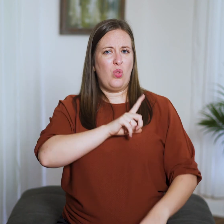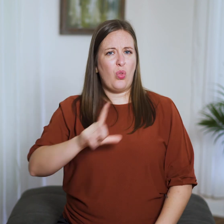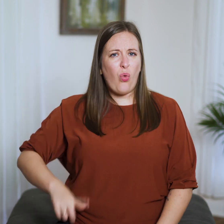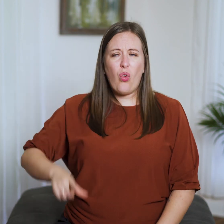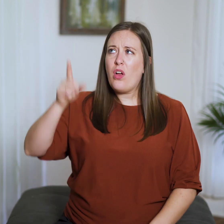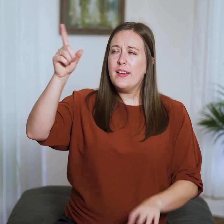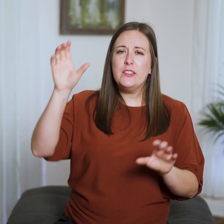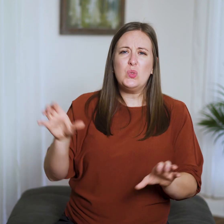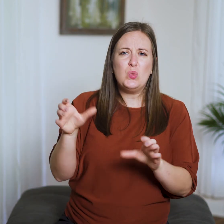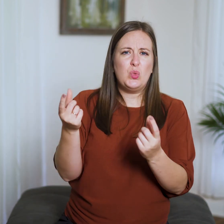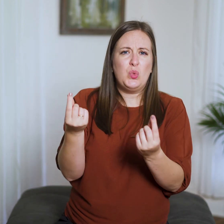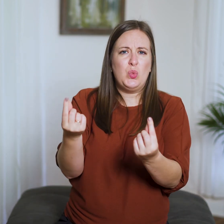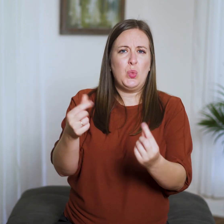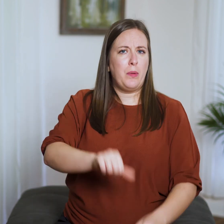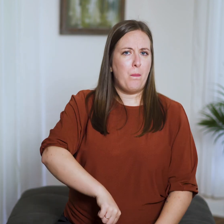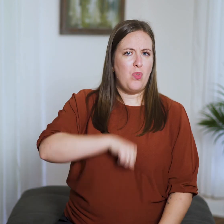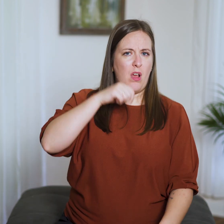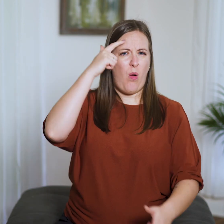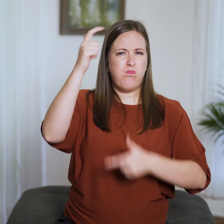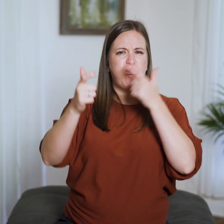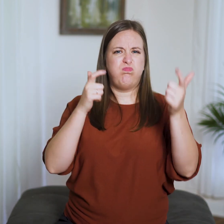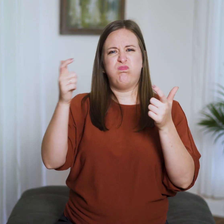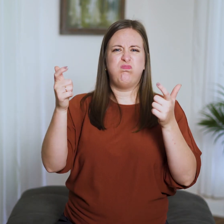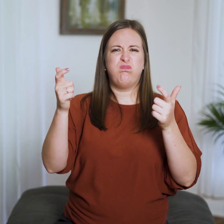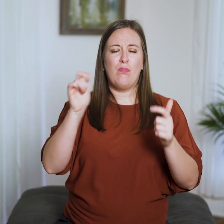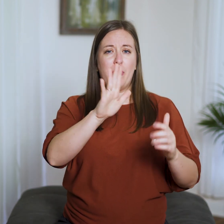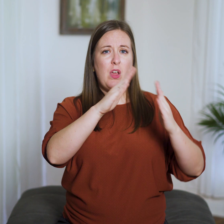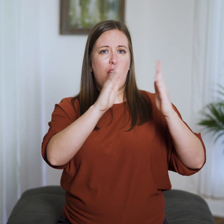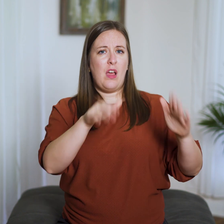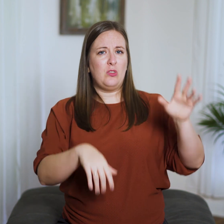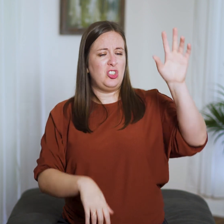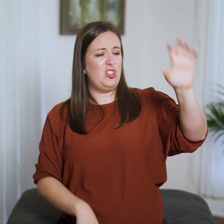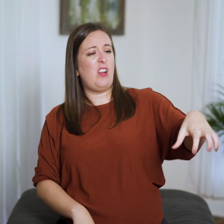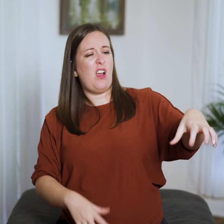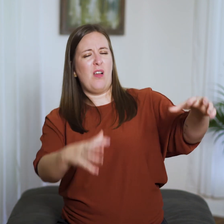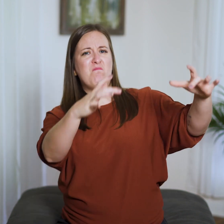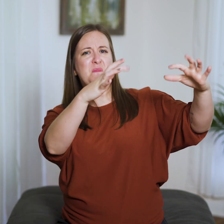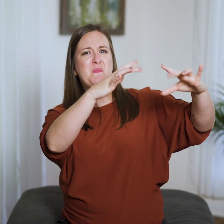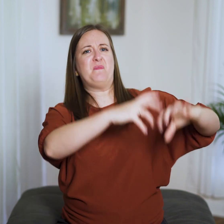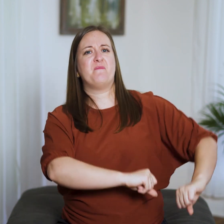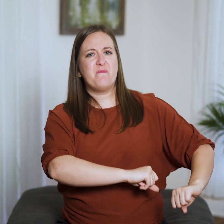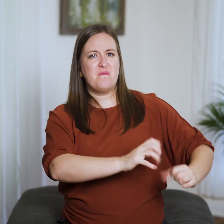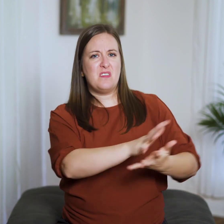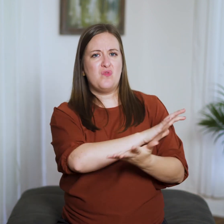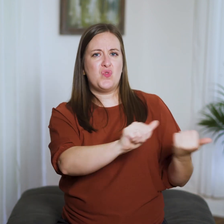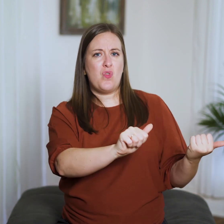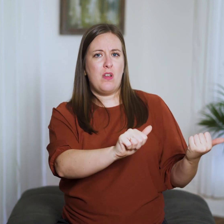“The LORD tears down the house of the proud